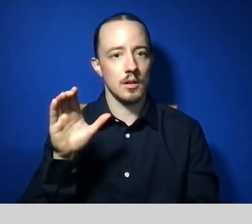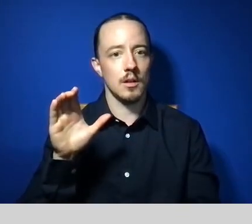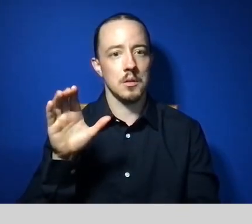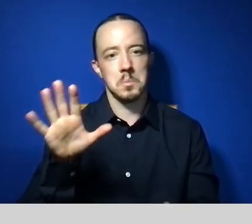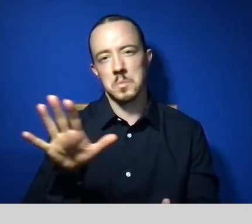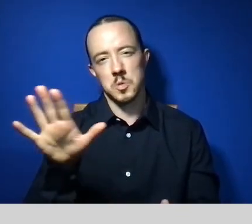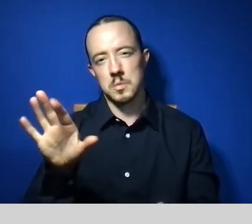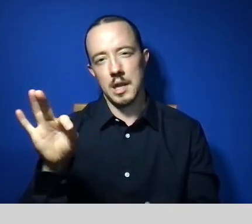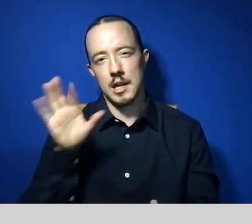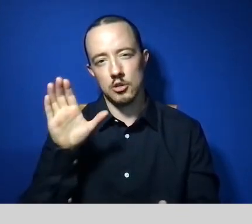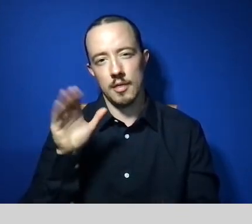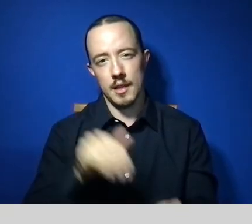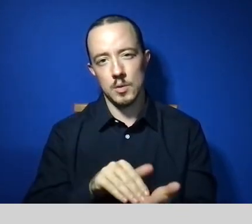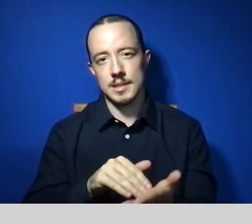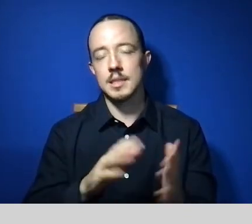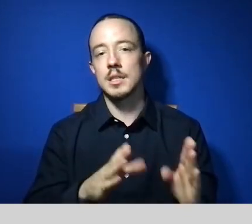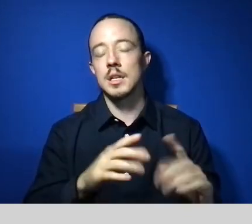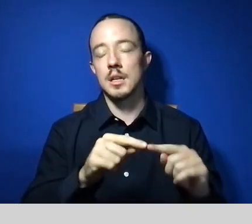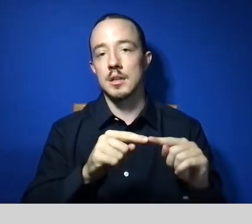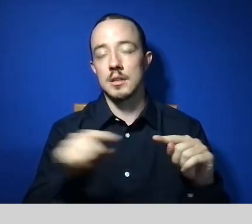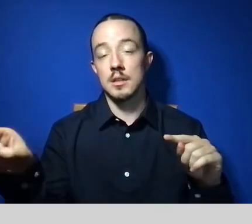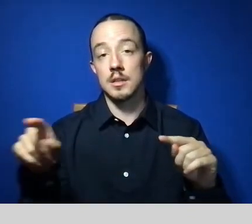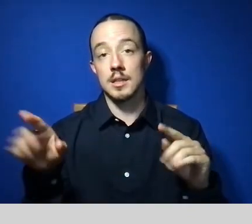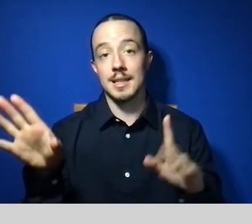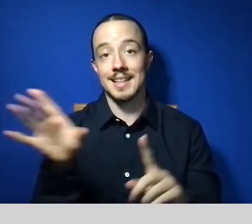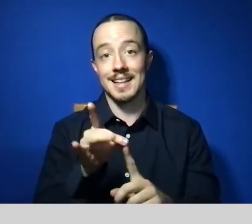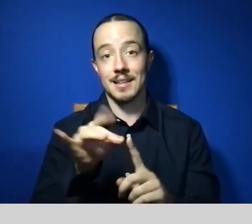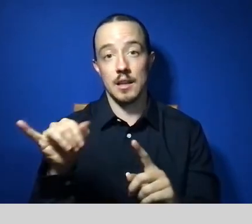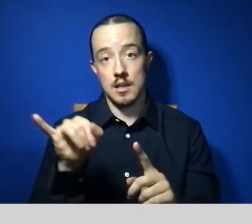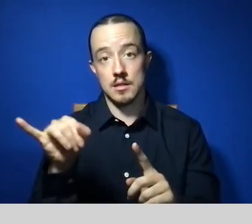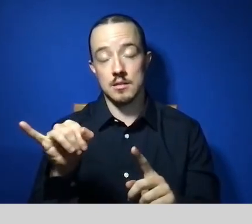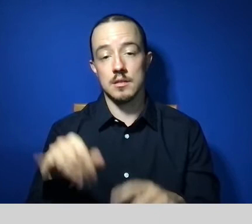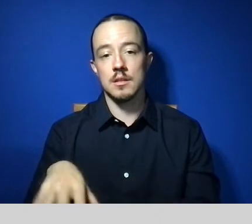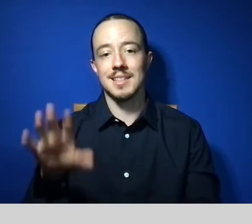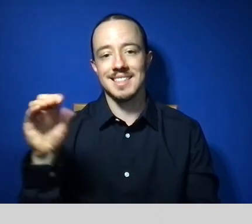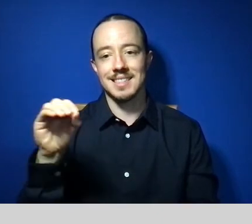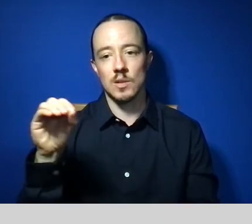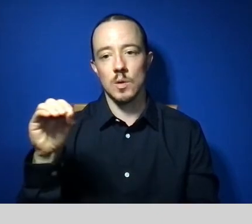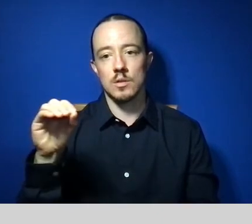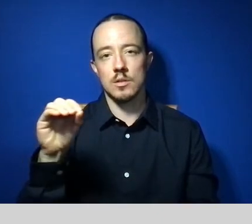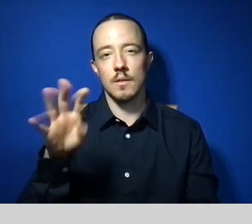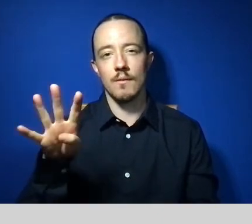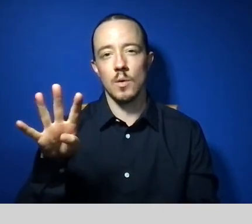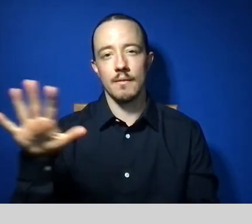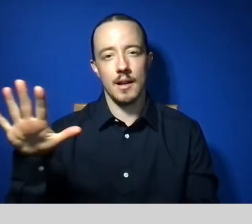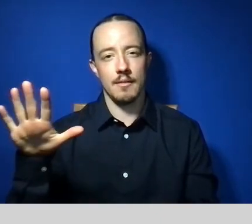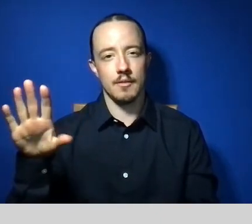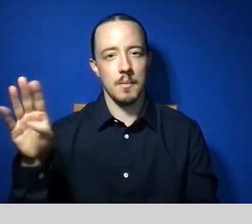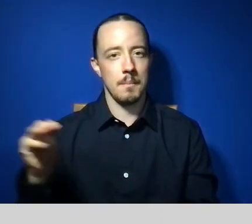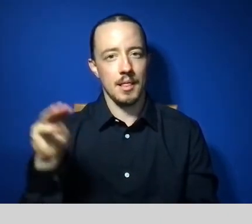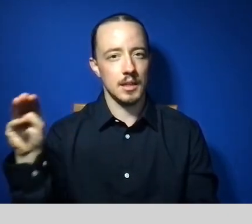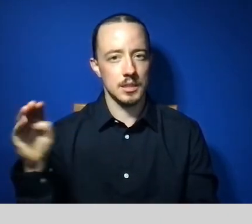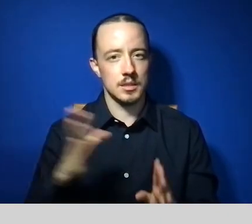800 and 900,000. And the number of cases go from zero to 45 million.